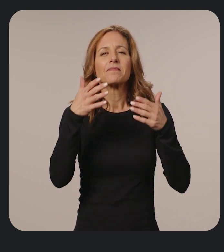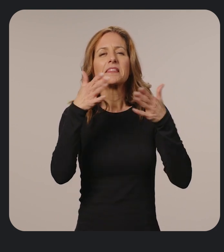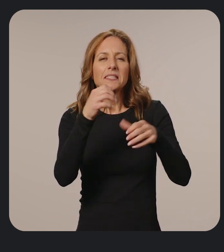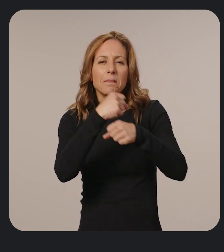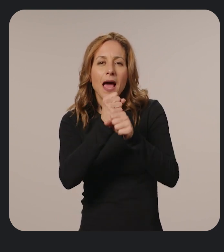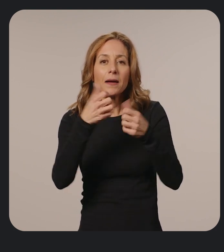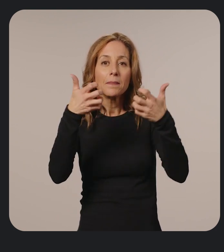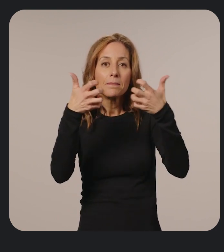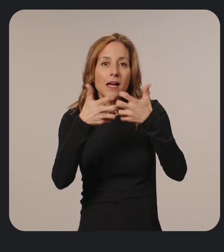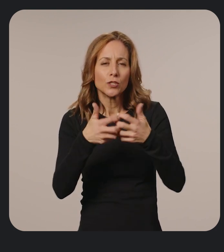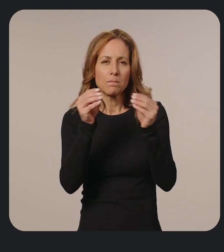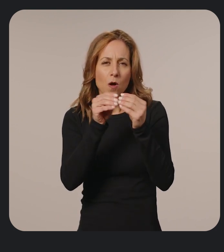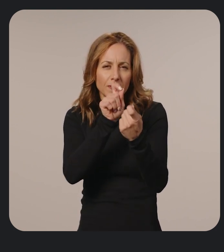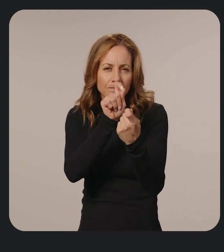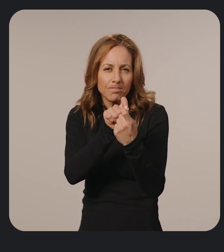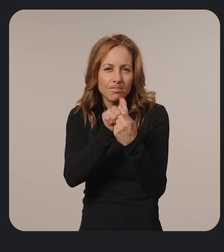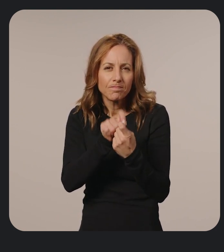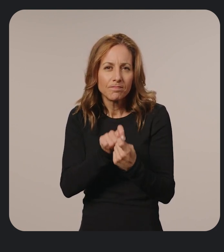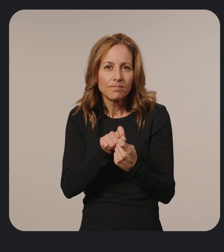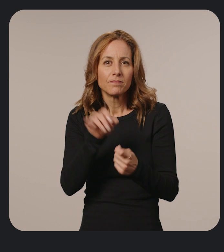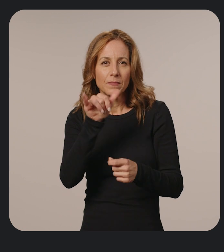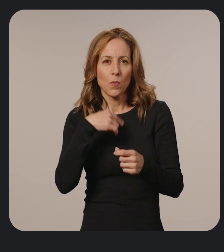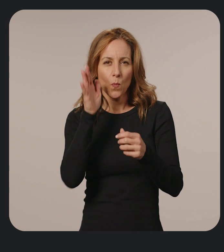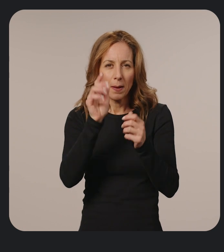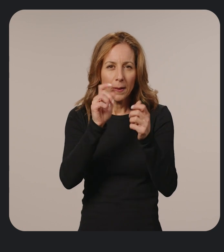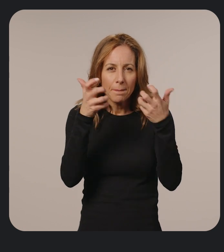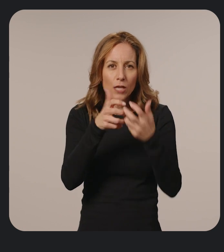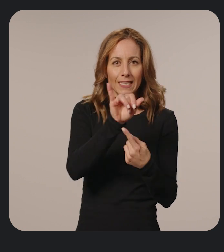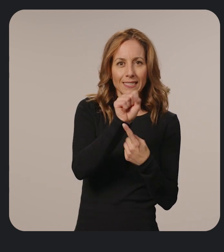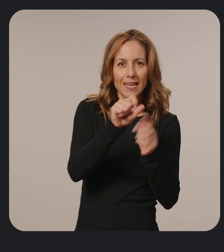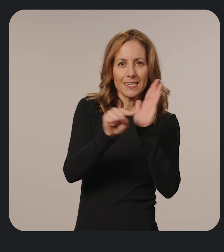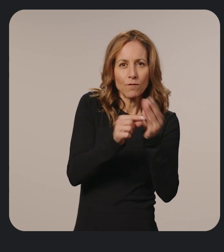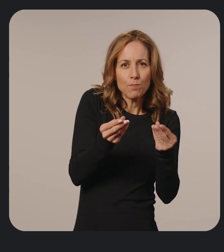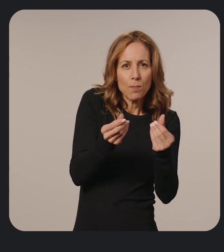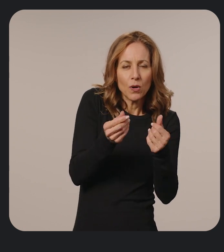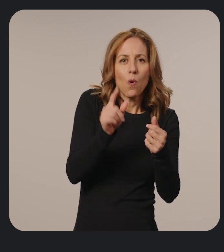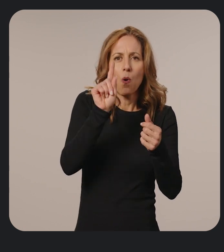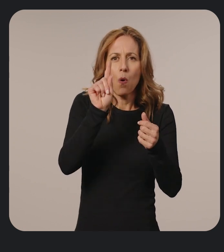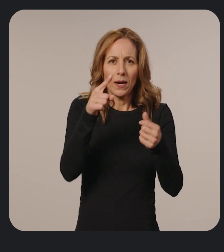For that, let's go ahead and make this match more specific, and we will also match on the isNegative property